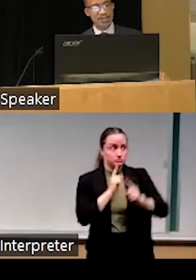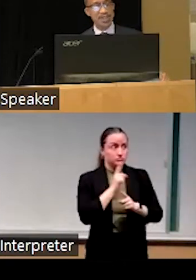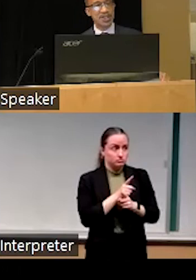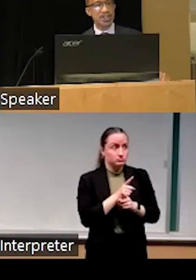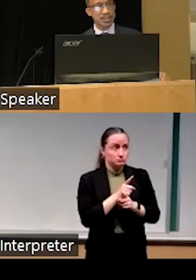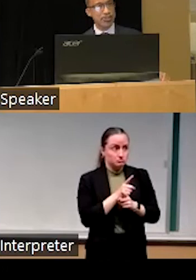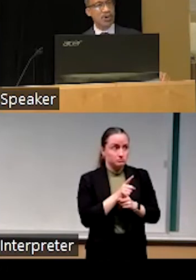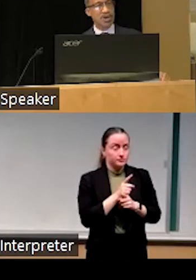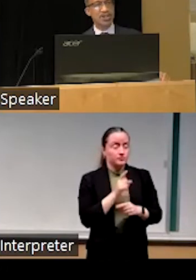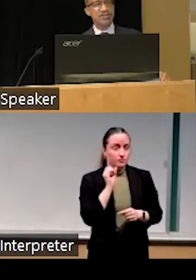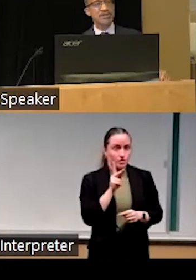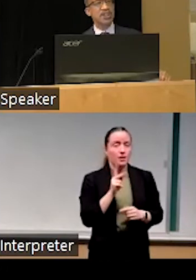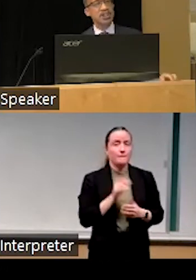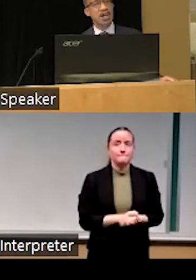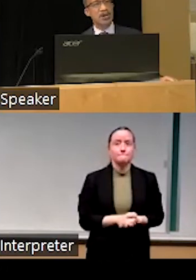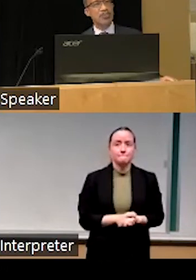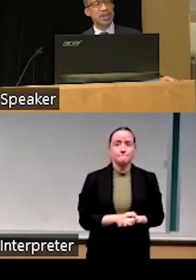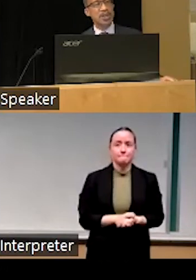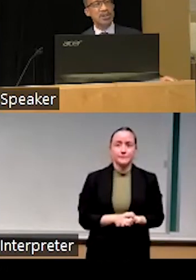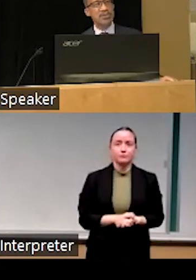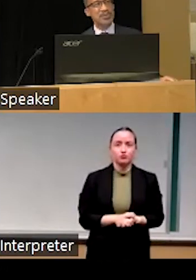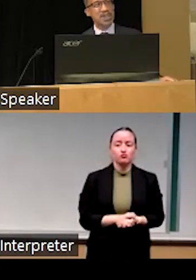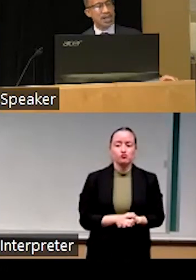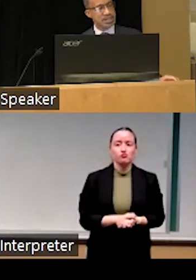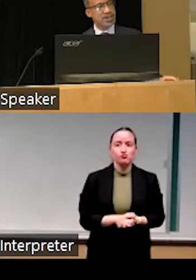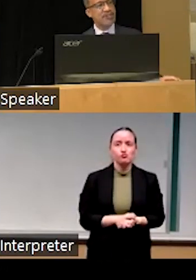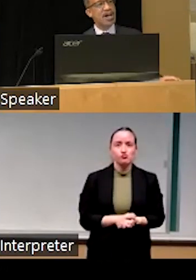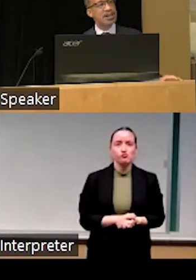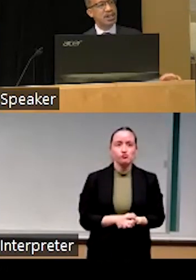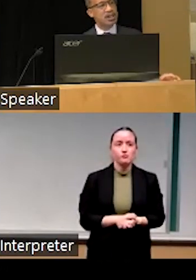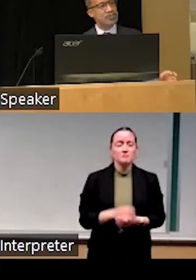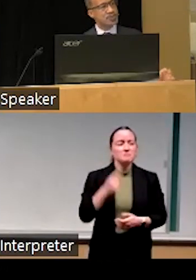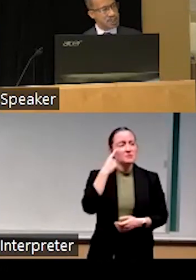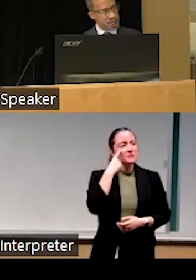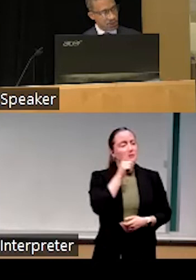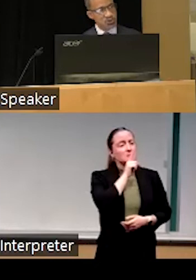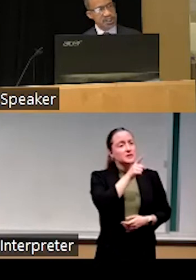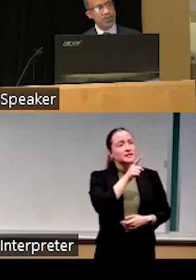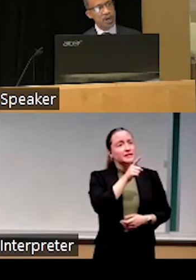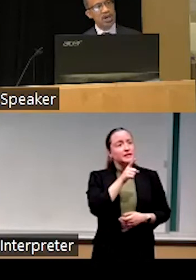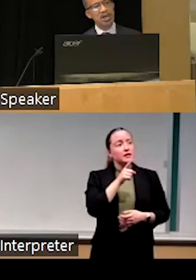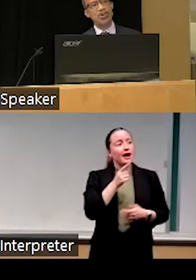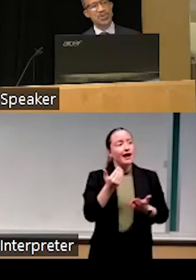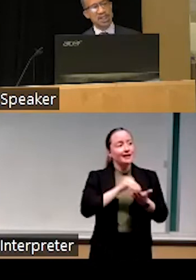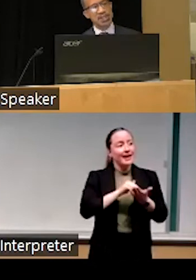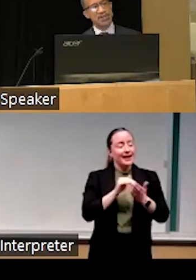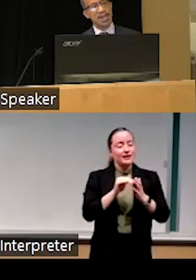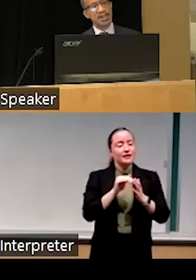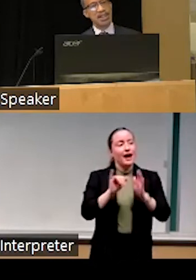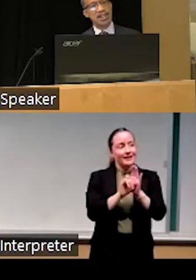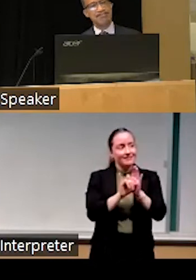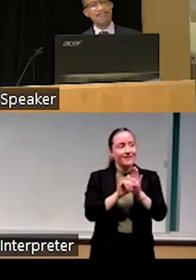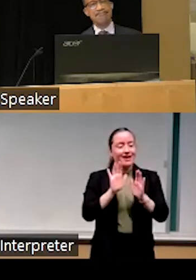that's that's clearly part of uh that identifying um culturally where a person is is that um